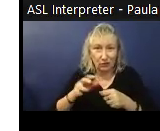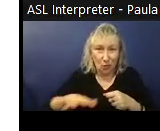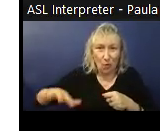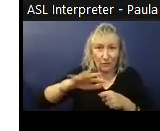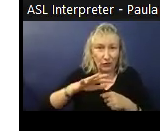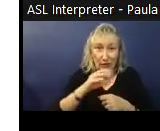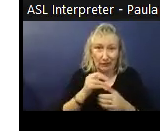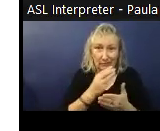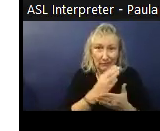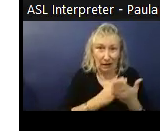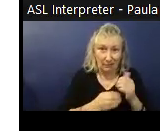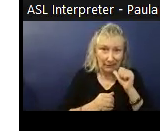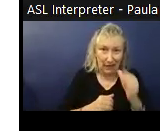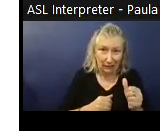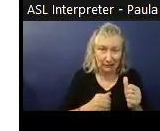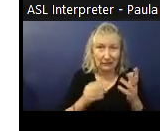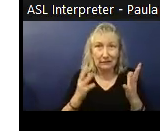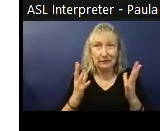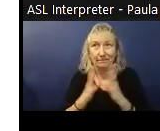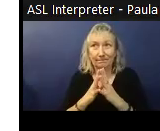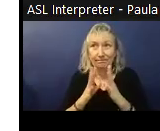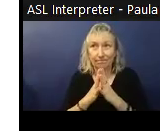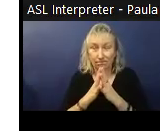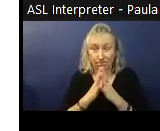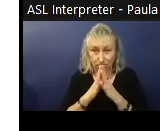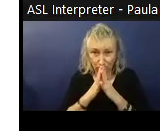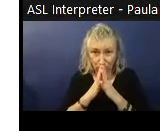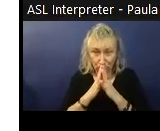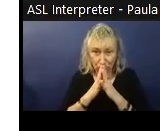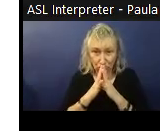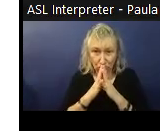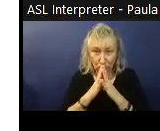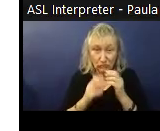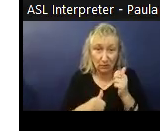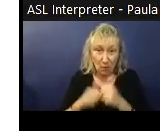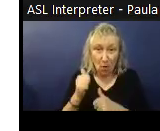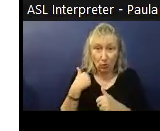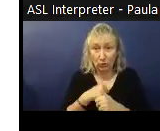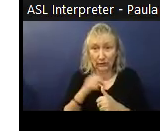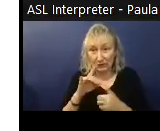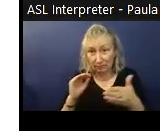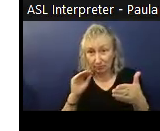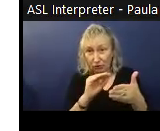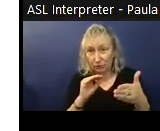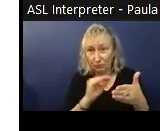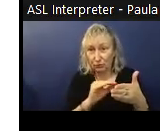The biggest thing that we did was add information regarding our jurisdiction or